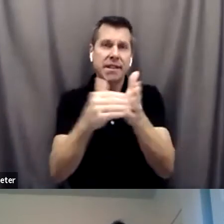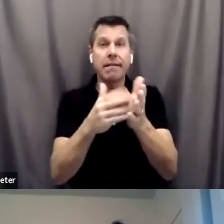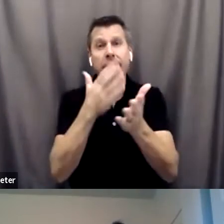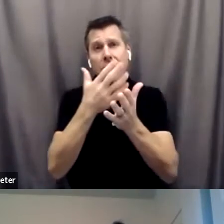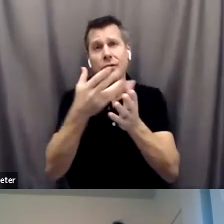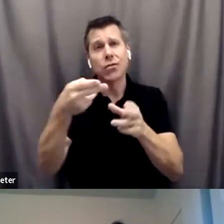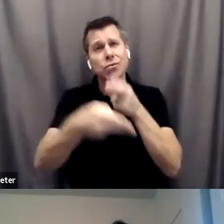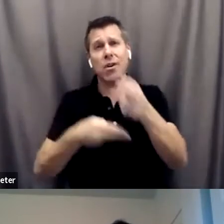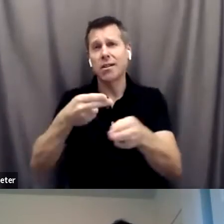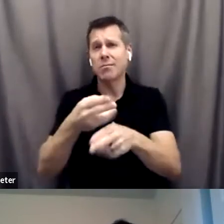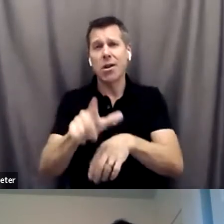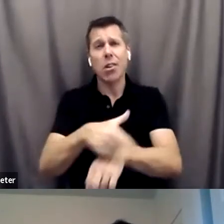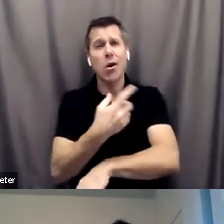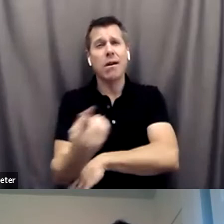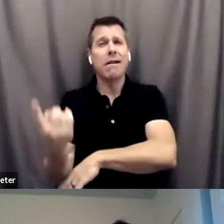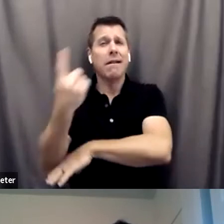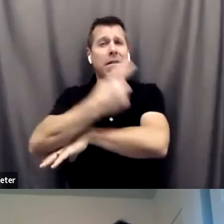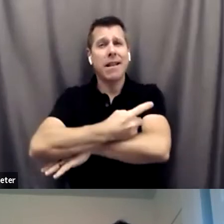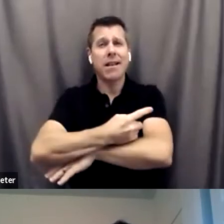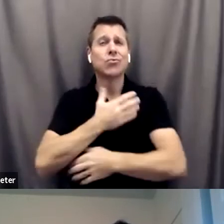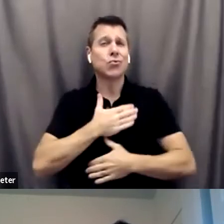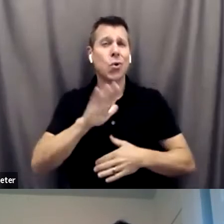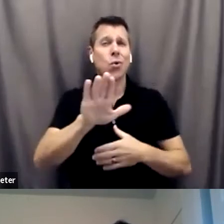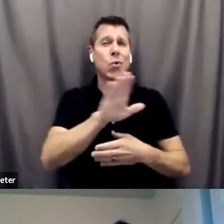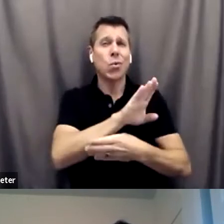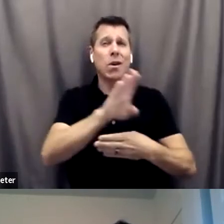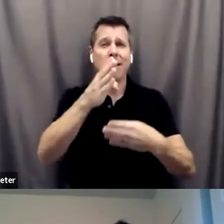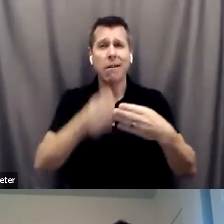been a long day. So enjoy your weekend and have a great first day of the semester.